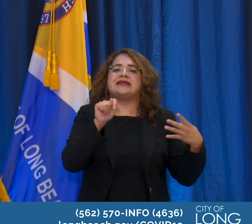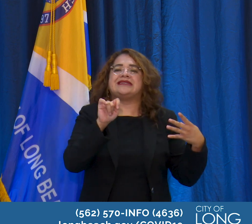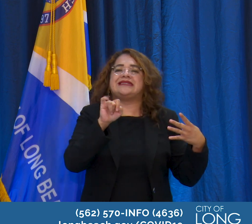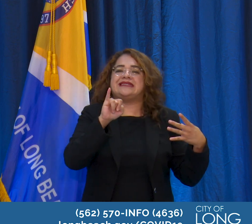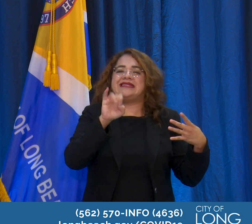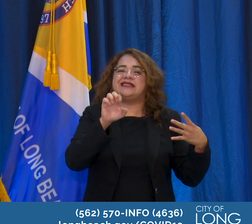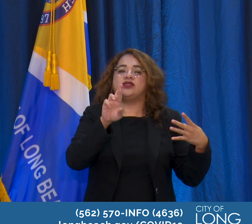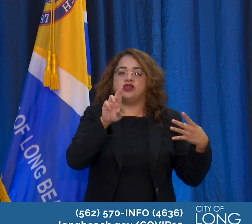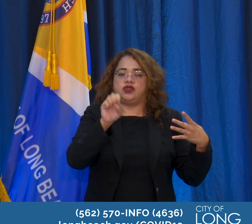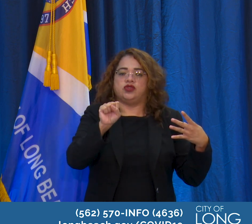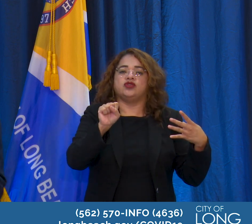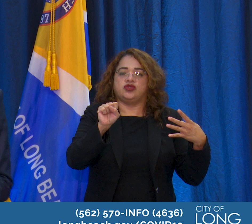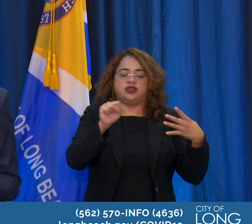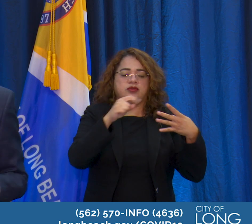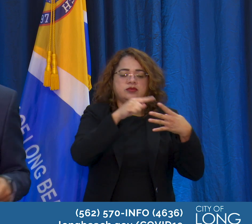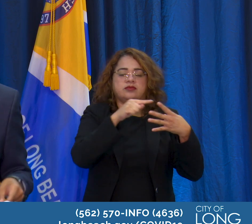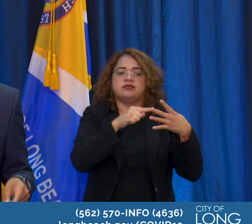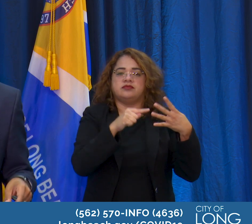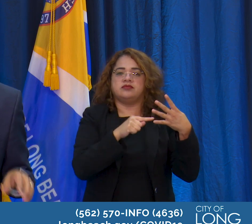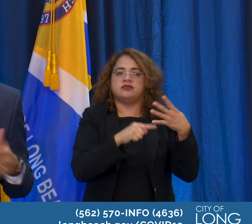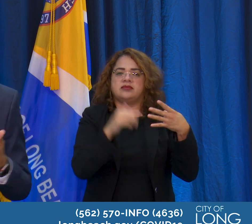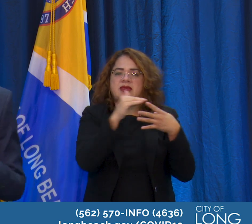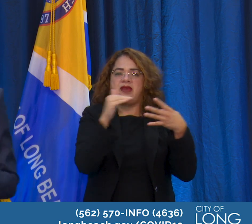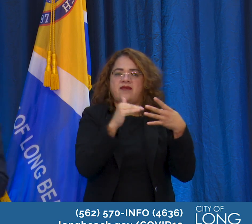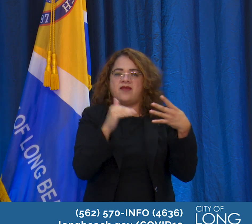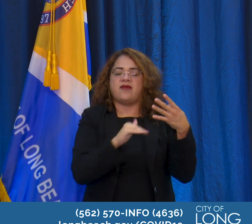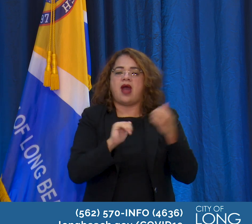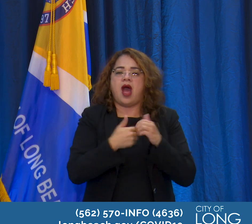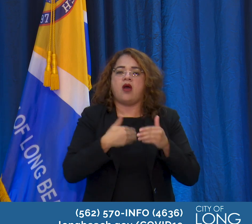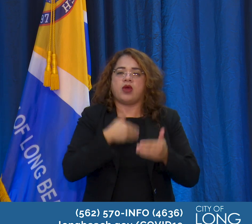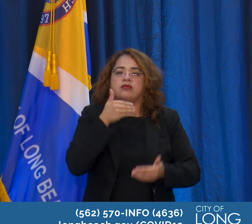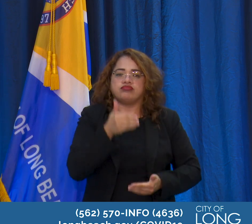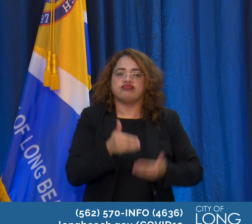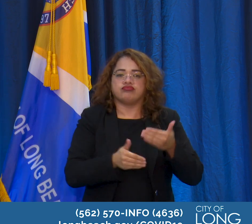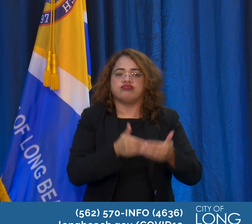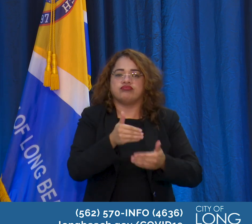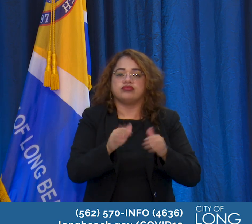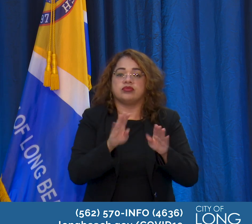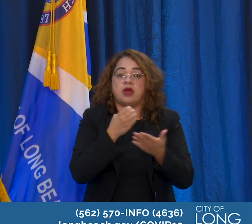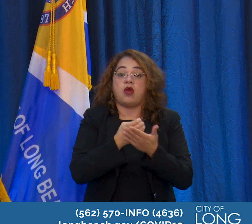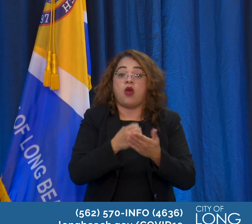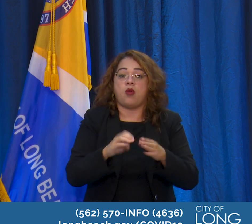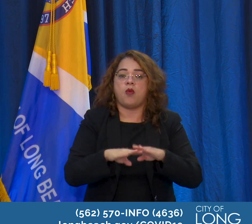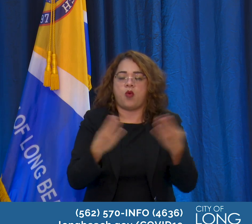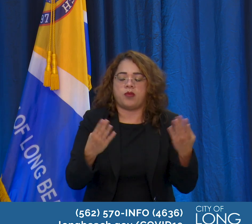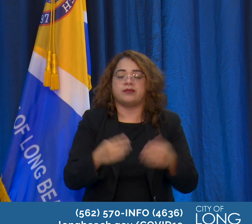But I want to start with some news that I know is important to folks.